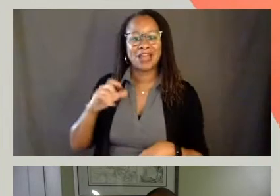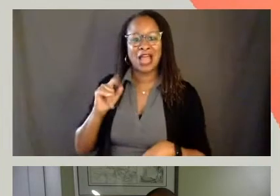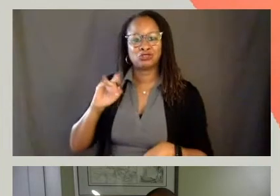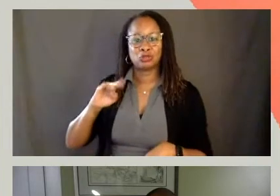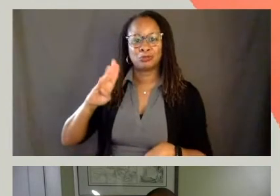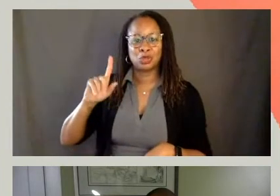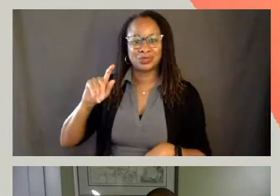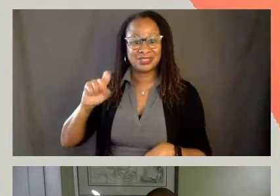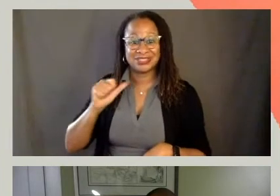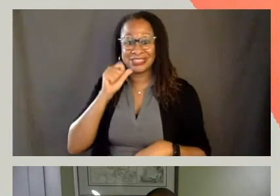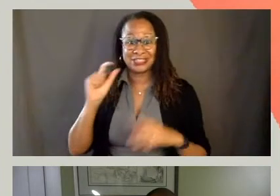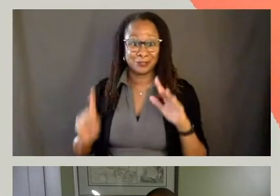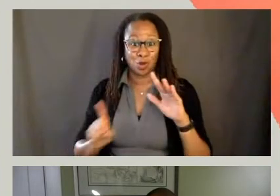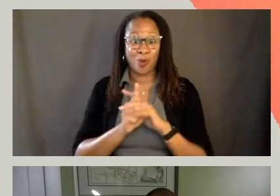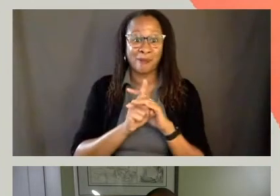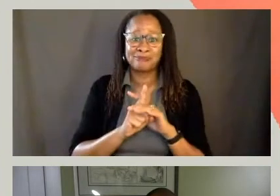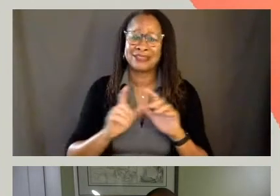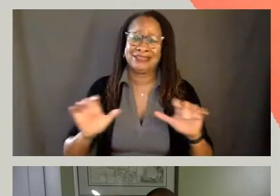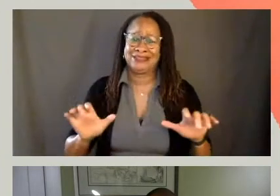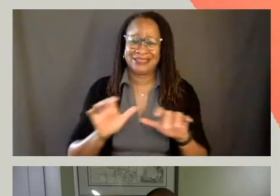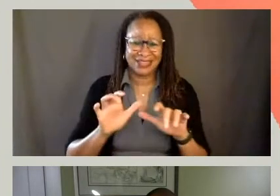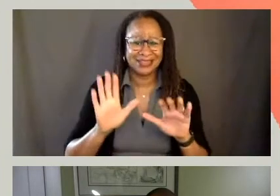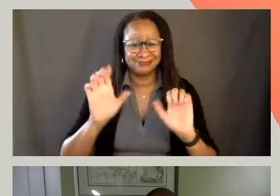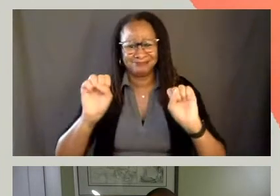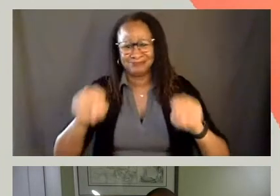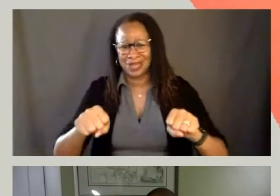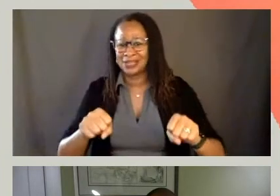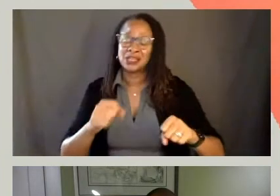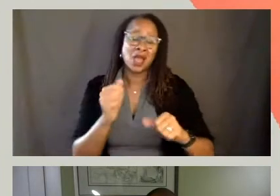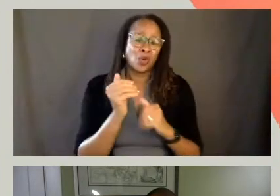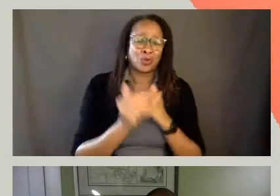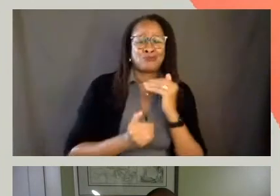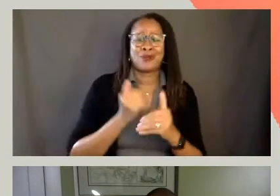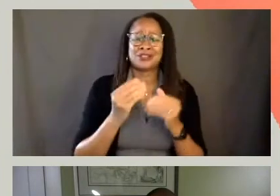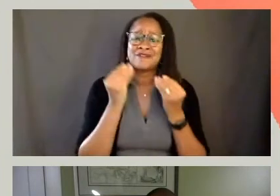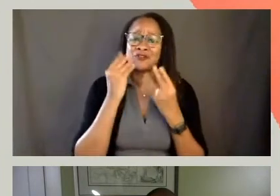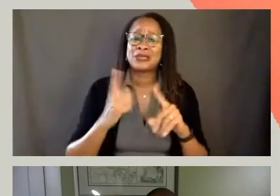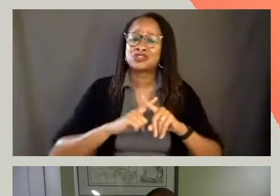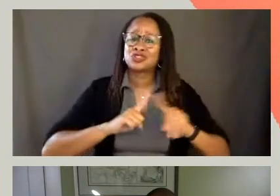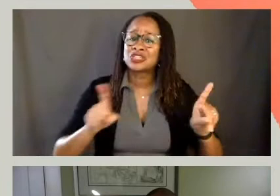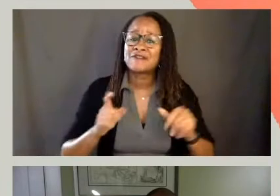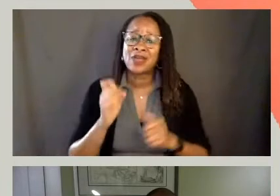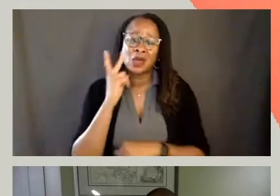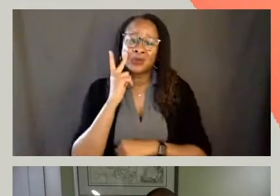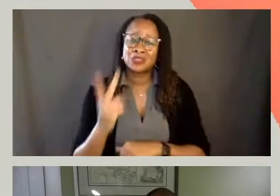We all processed information differently, we all saw things differently,